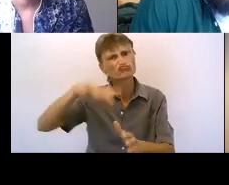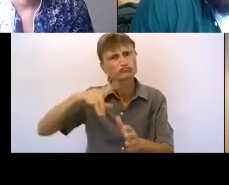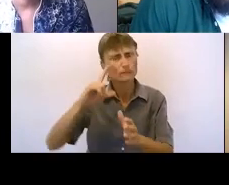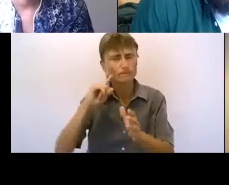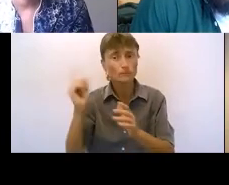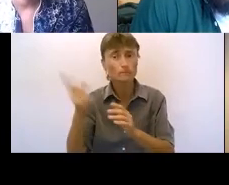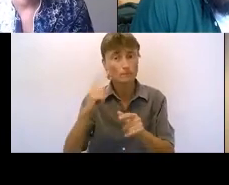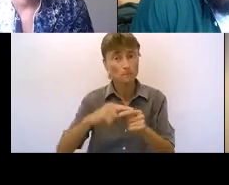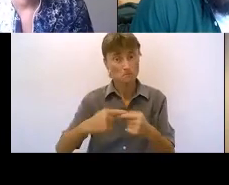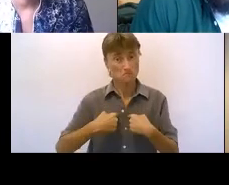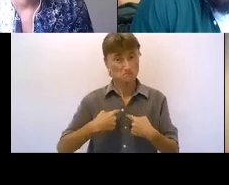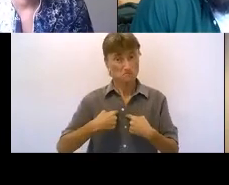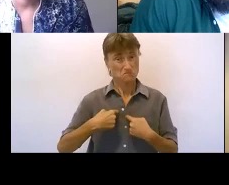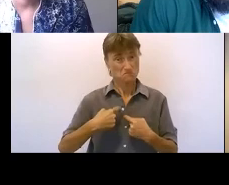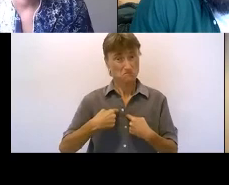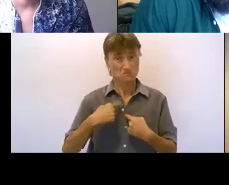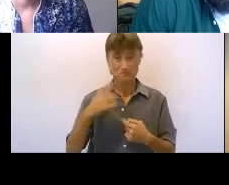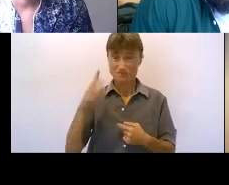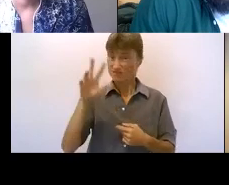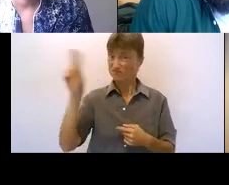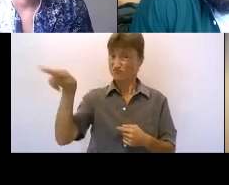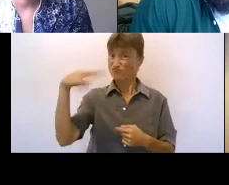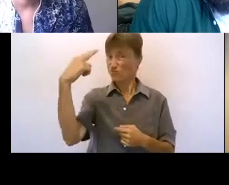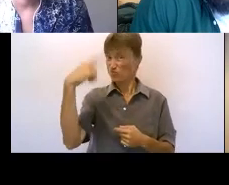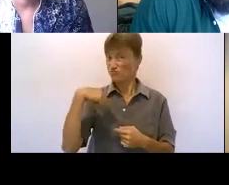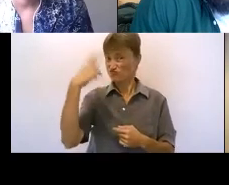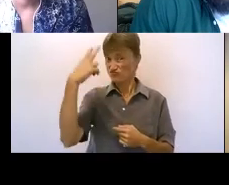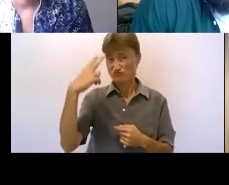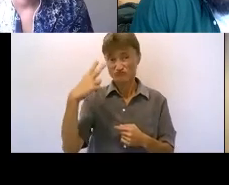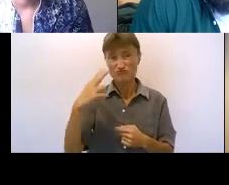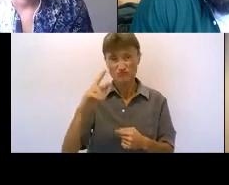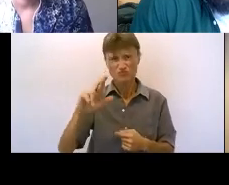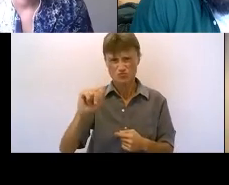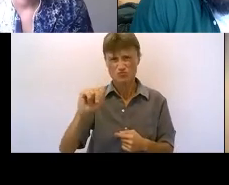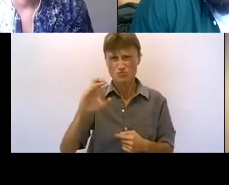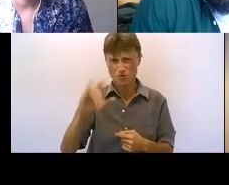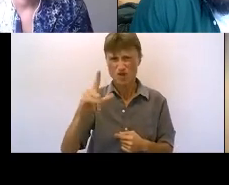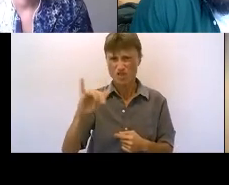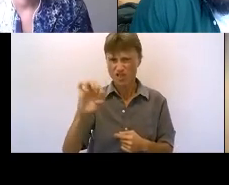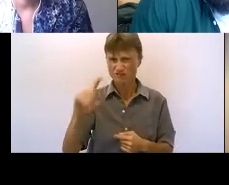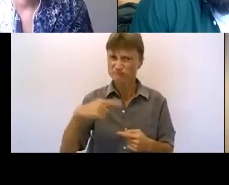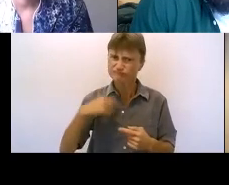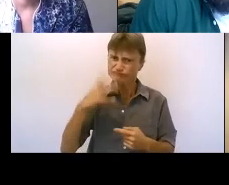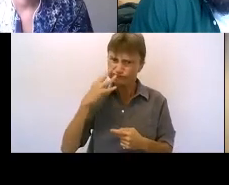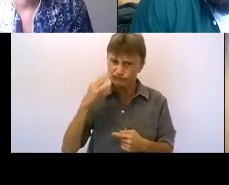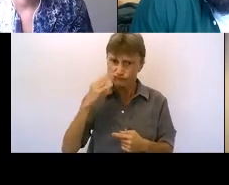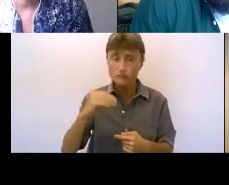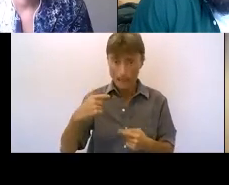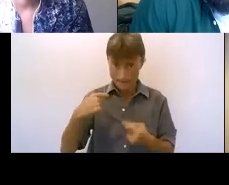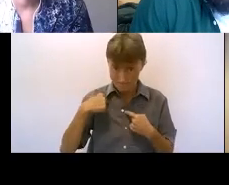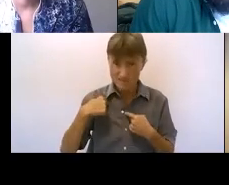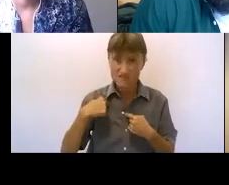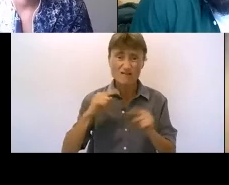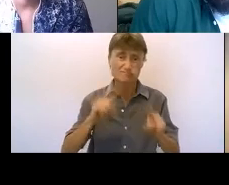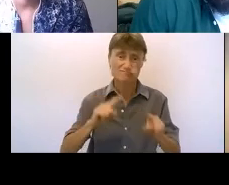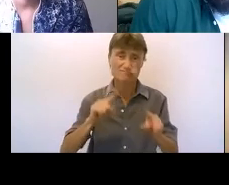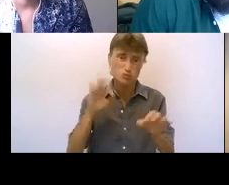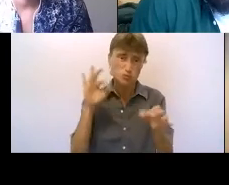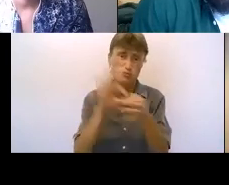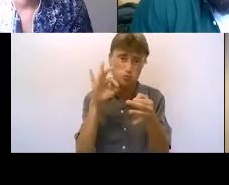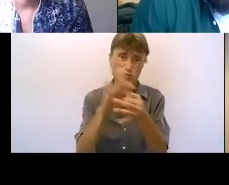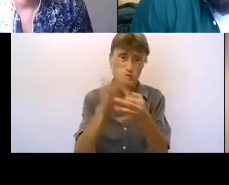been attending these town halls and really deeply cares about this work, and looking